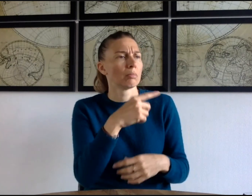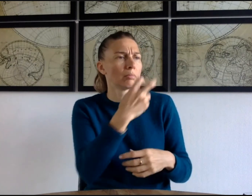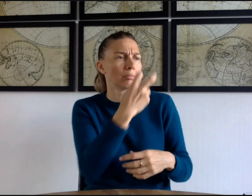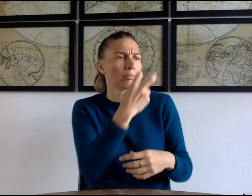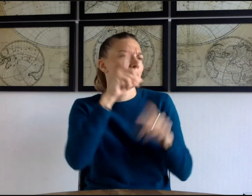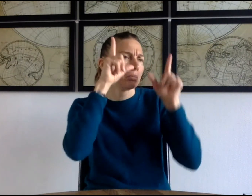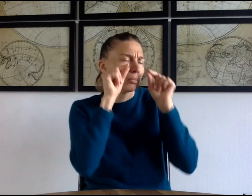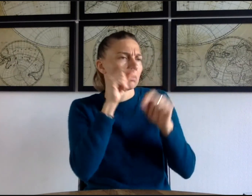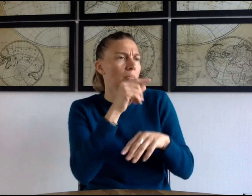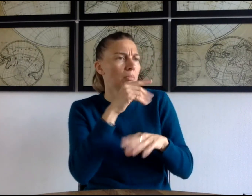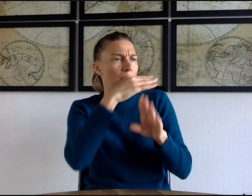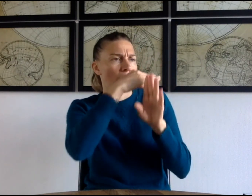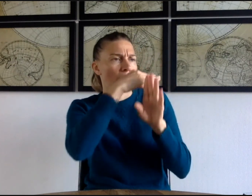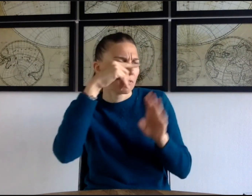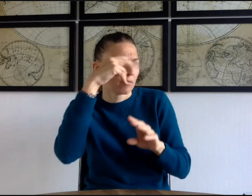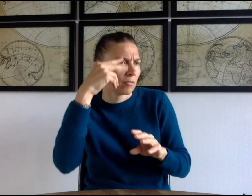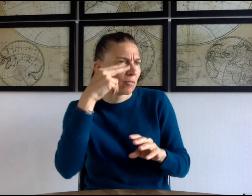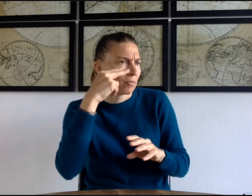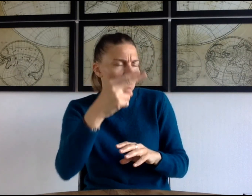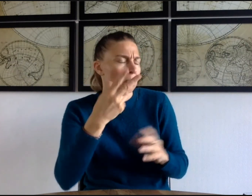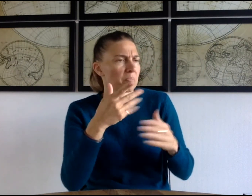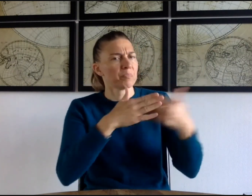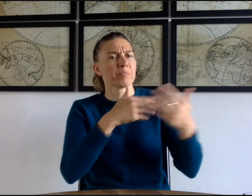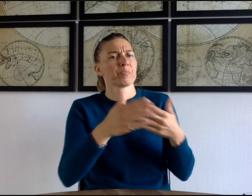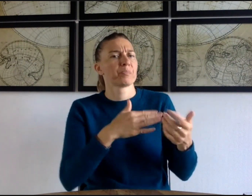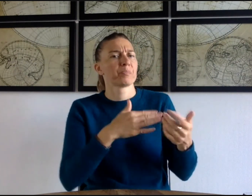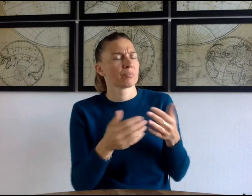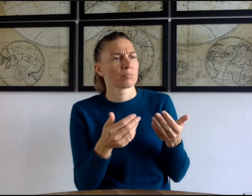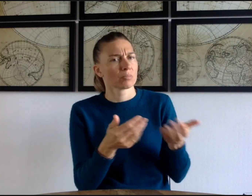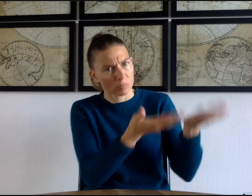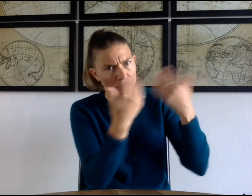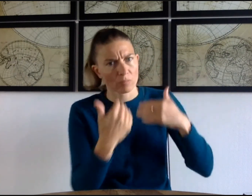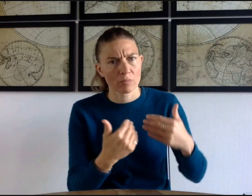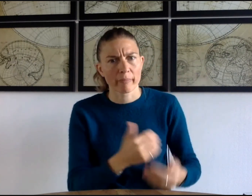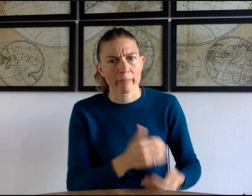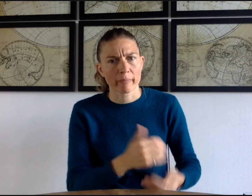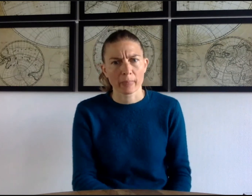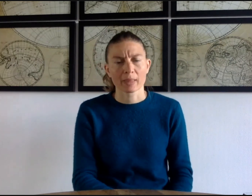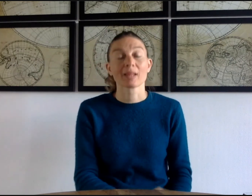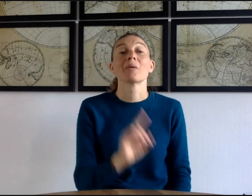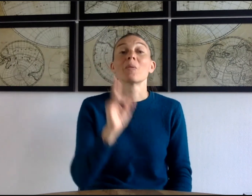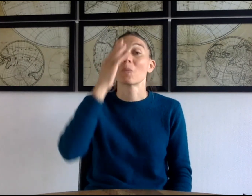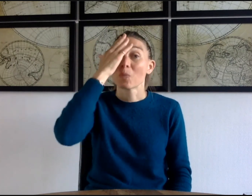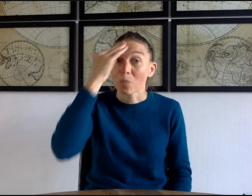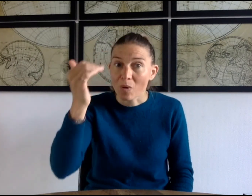If I'm in front of you it's thanks to this volunteer opportunity